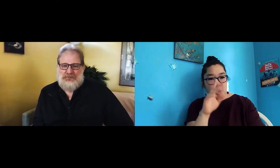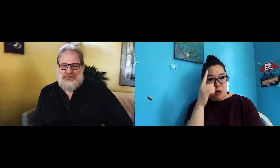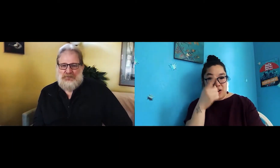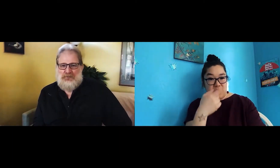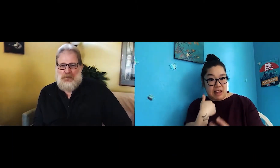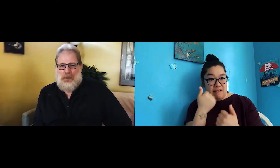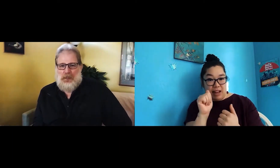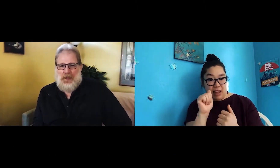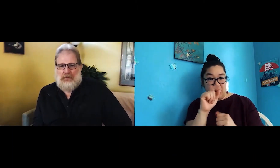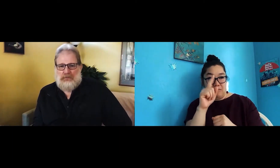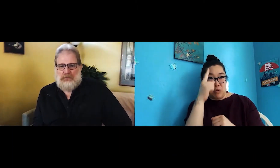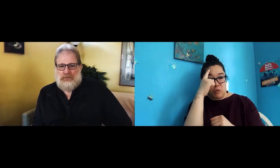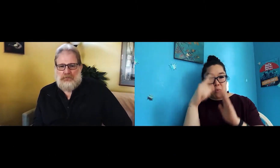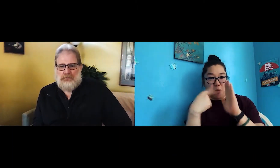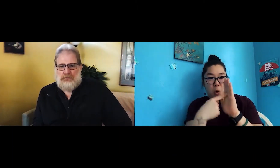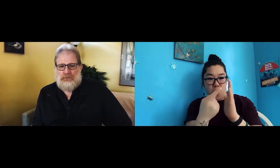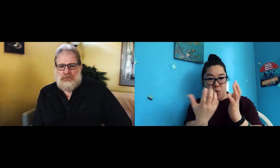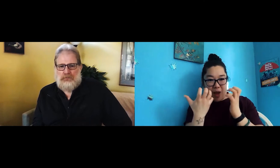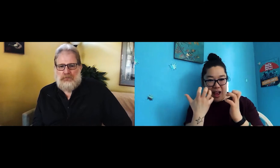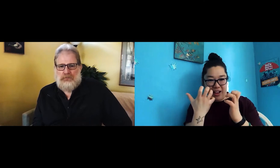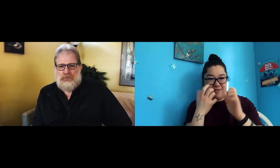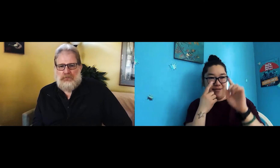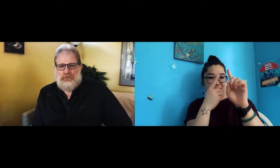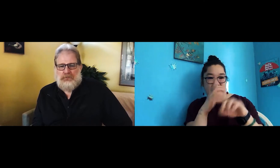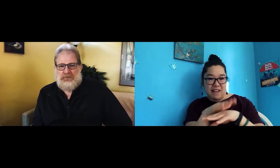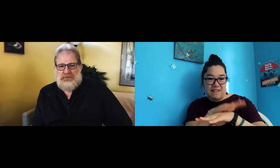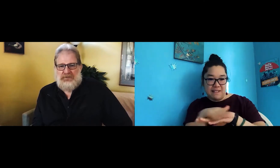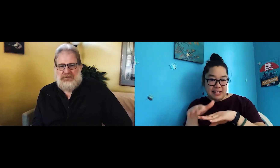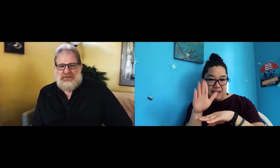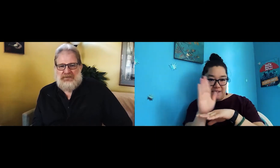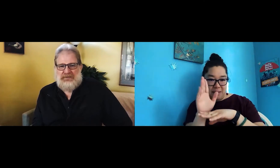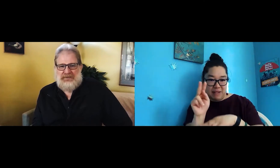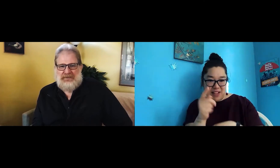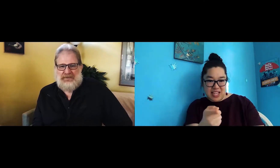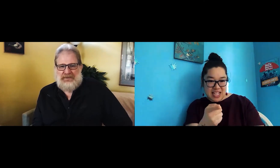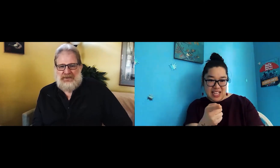Do you have a dream role you’d like to play, for either stage, film or TV?